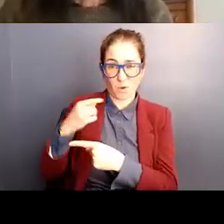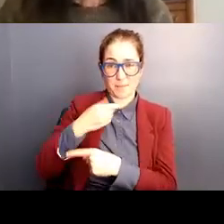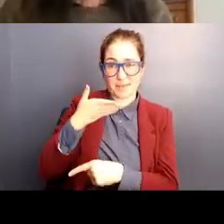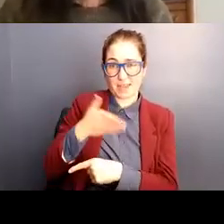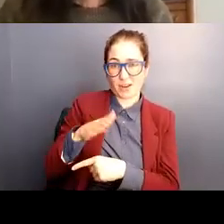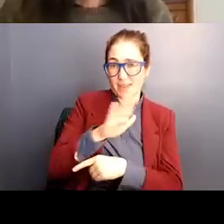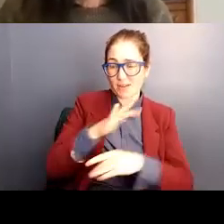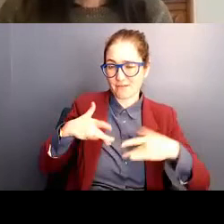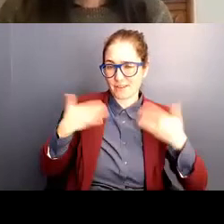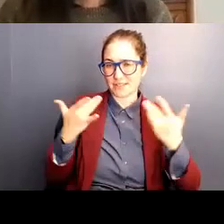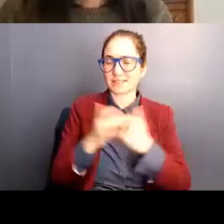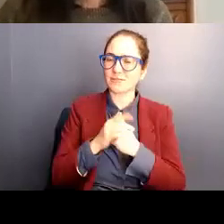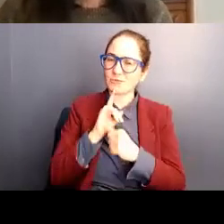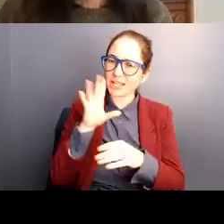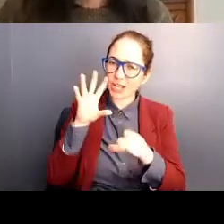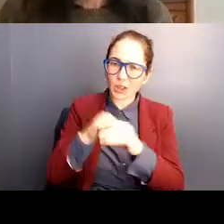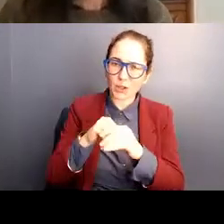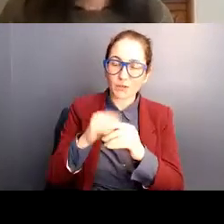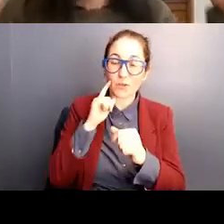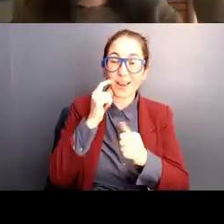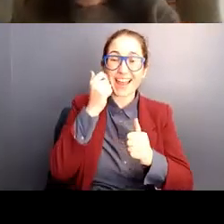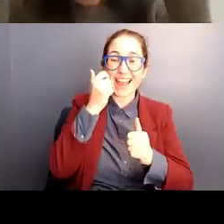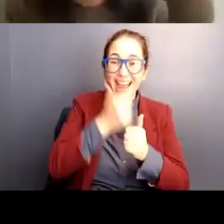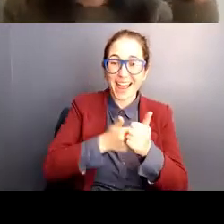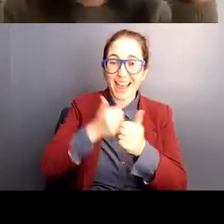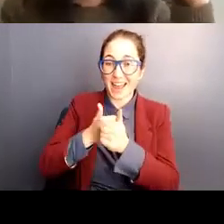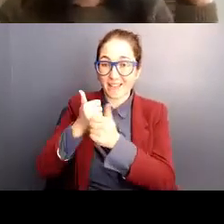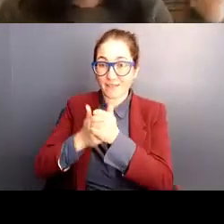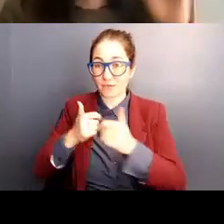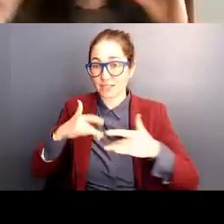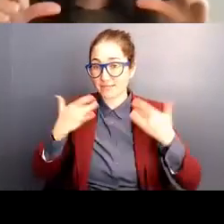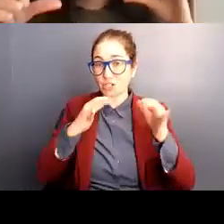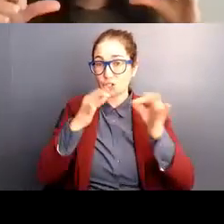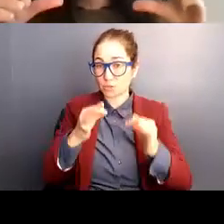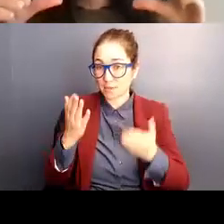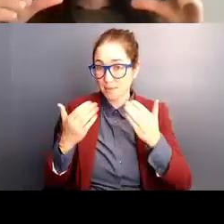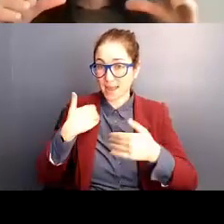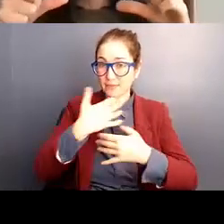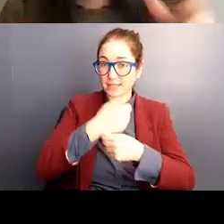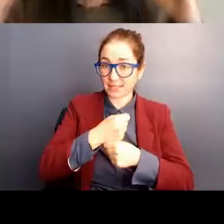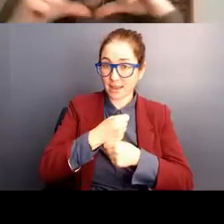We want to include on every event description -- so maybe we have the synopsis of the event, we say who the speakers are. At